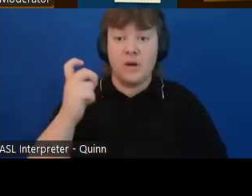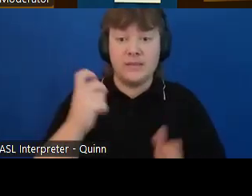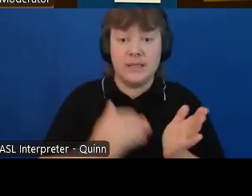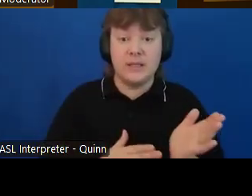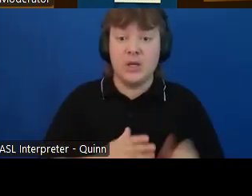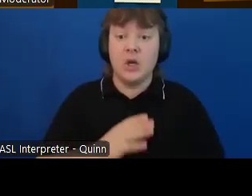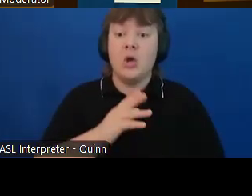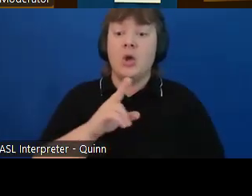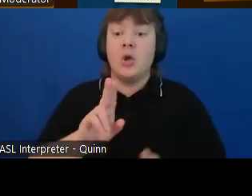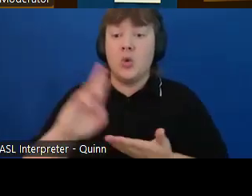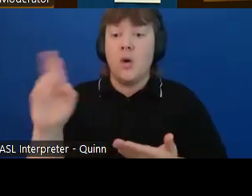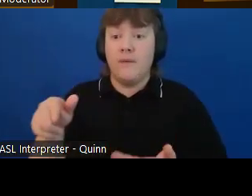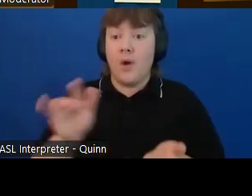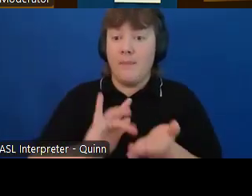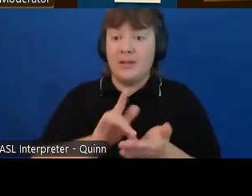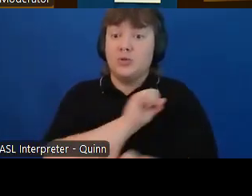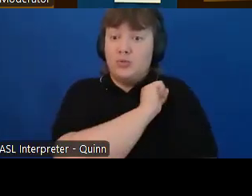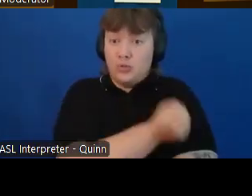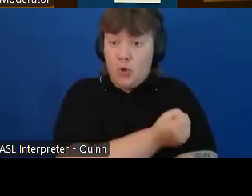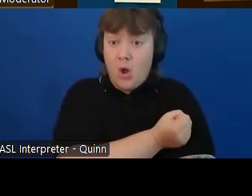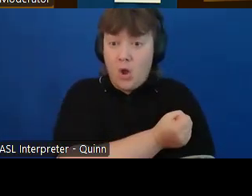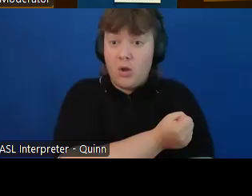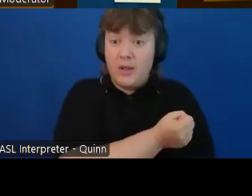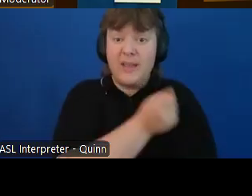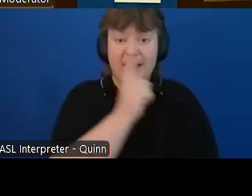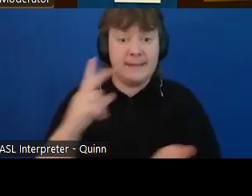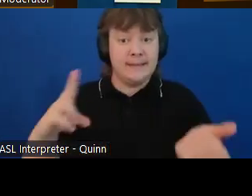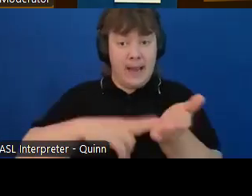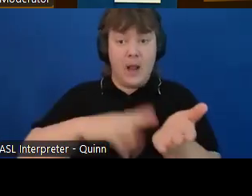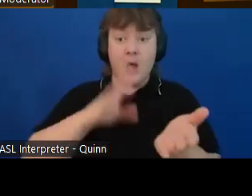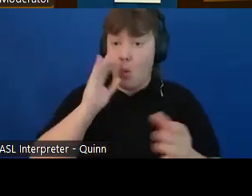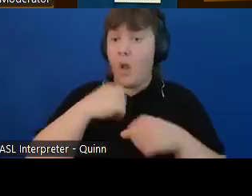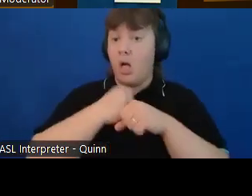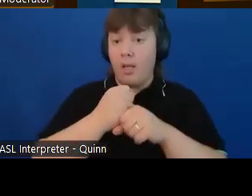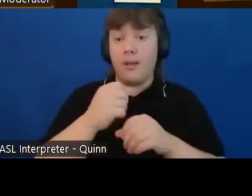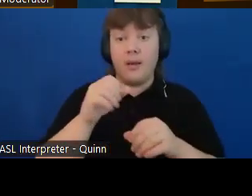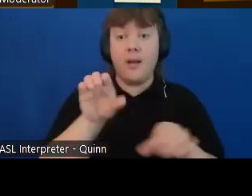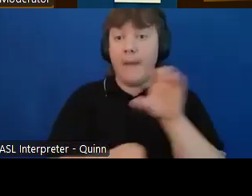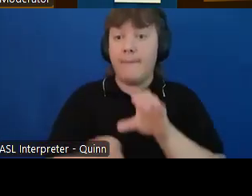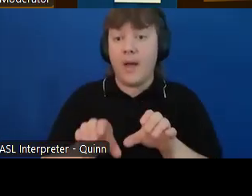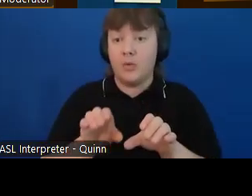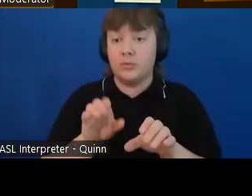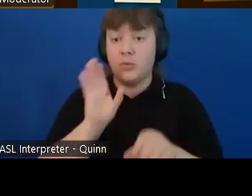compounding pharmacy is signing on to be one of the compounders for this medication. is prescribed